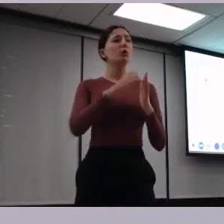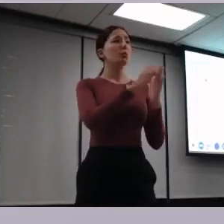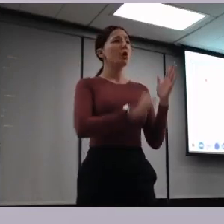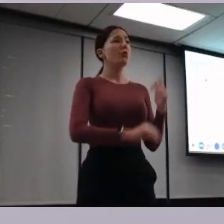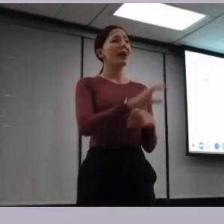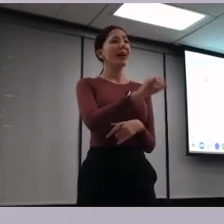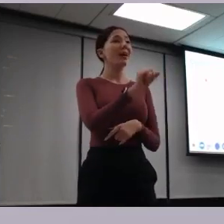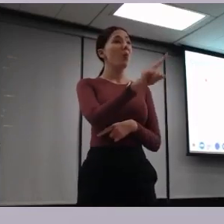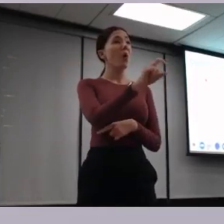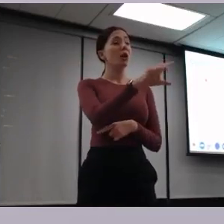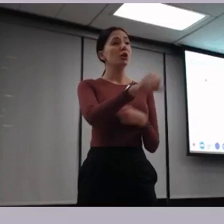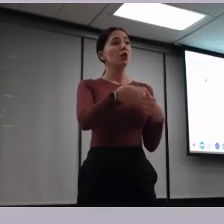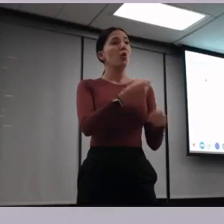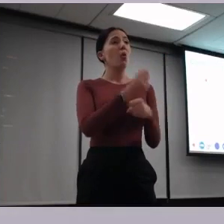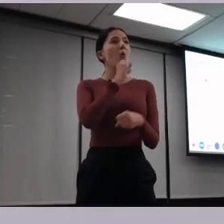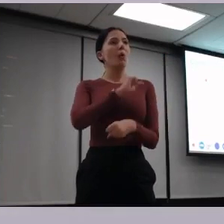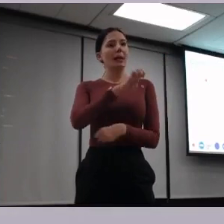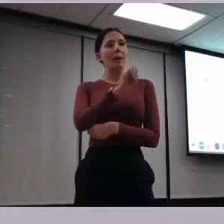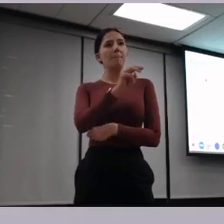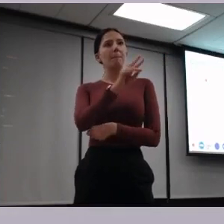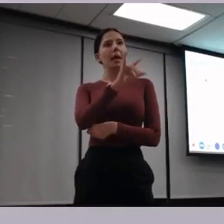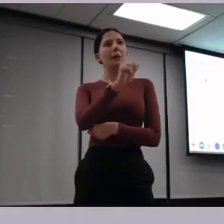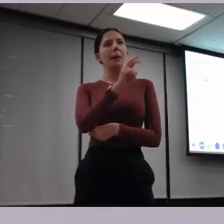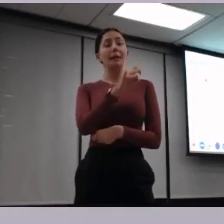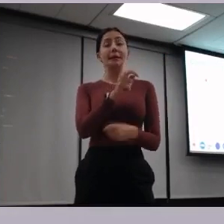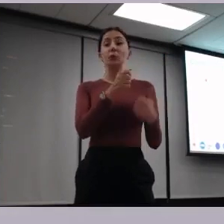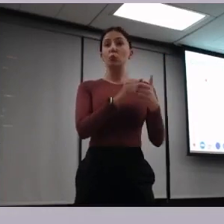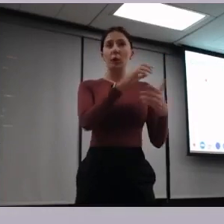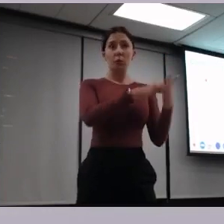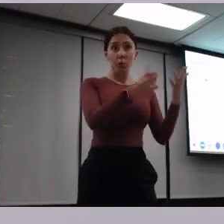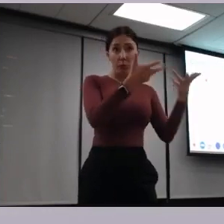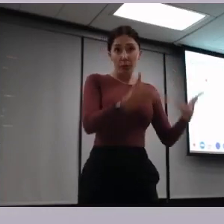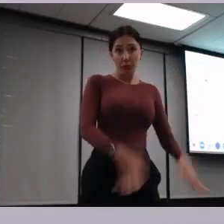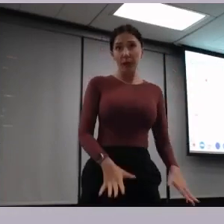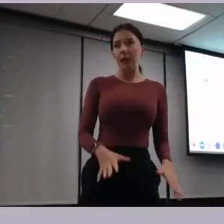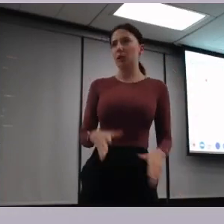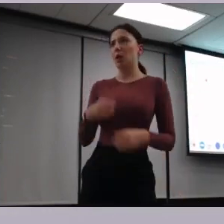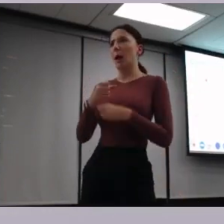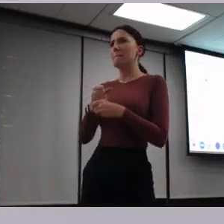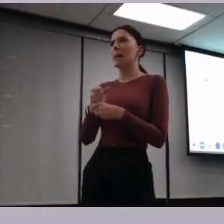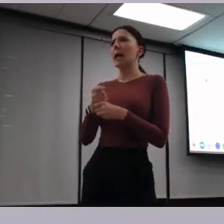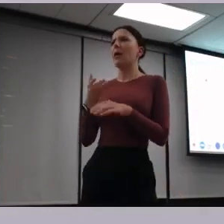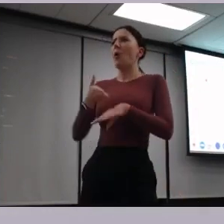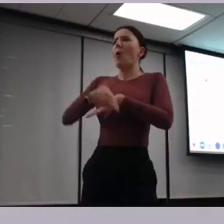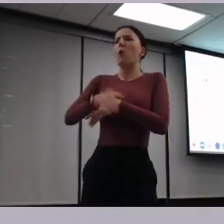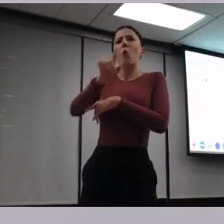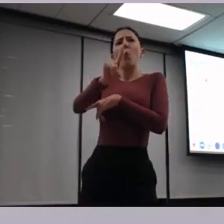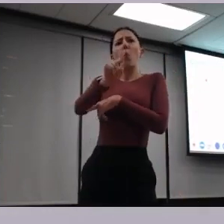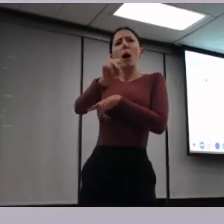And with that removal created almost over a mile of open space where this community.